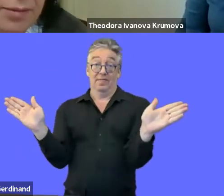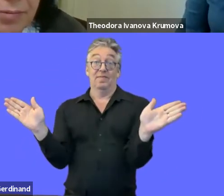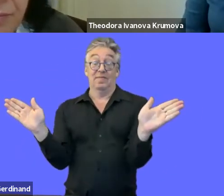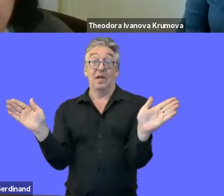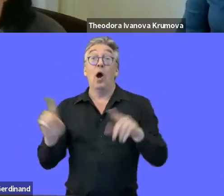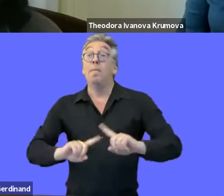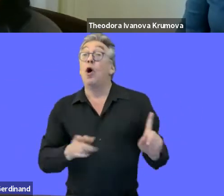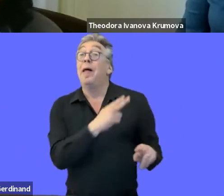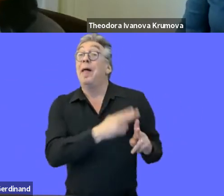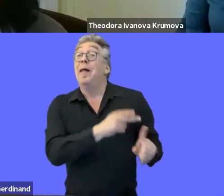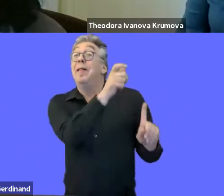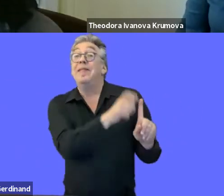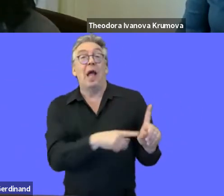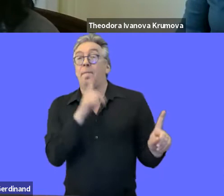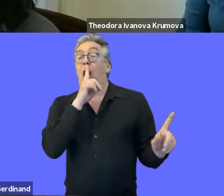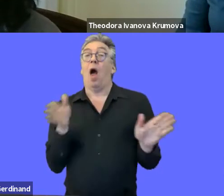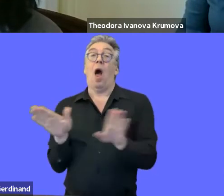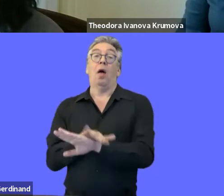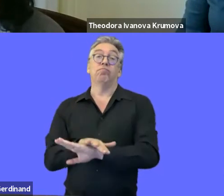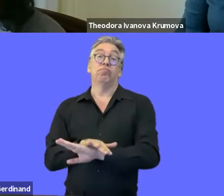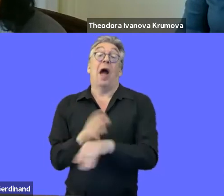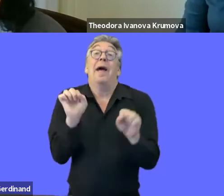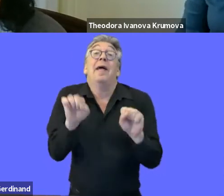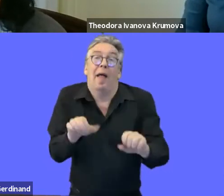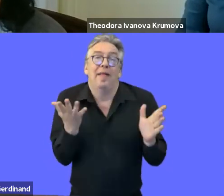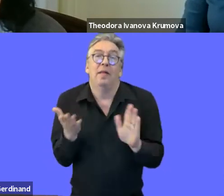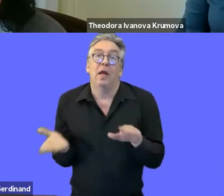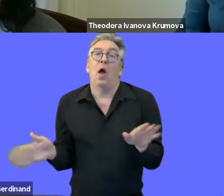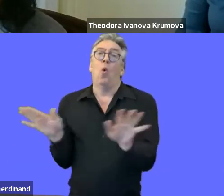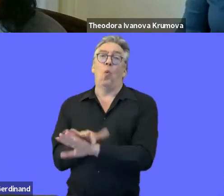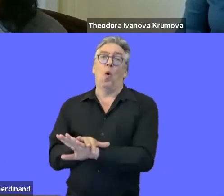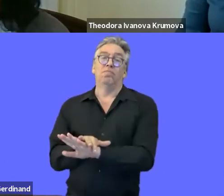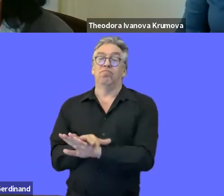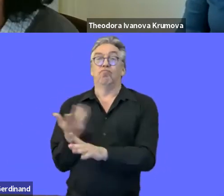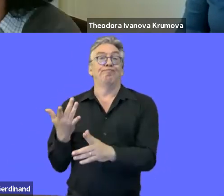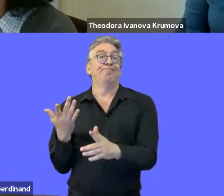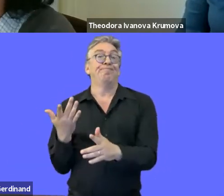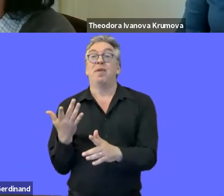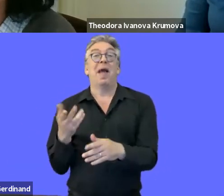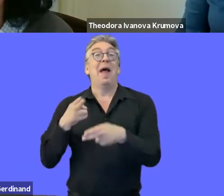the victims' names can be anonymous with an X, Y, Z or just an acronym.